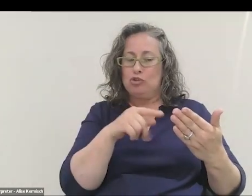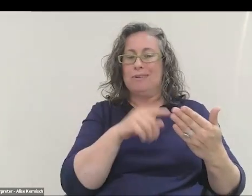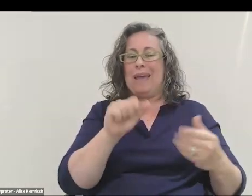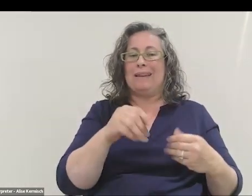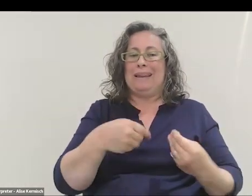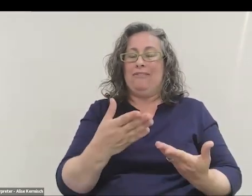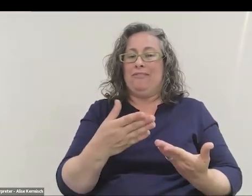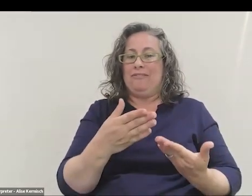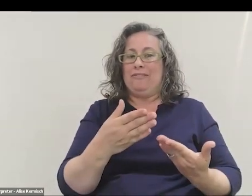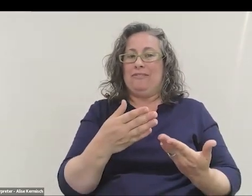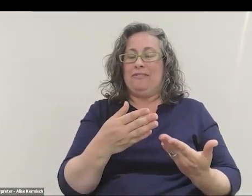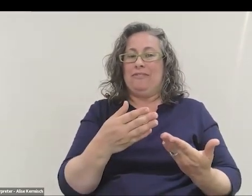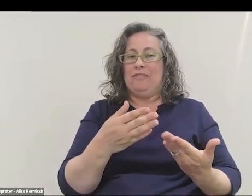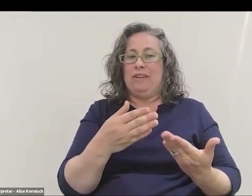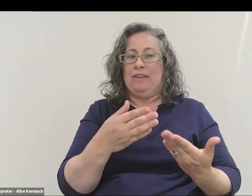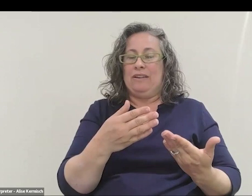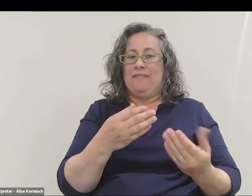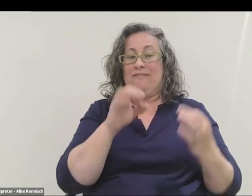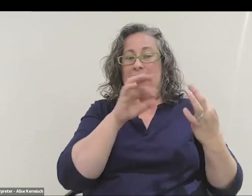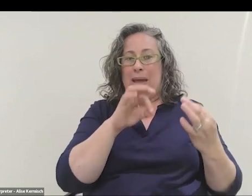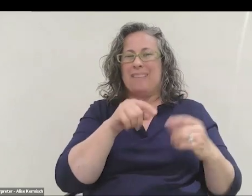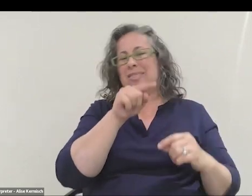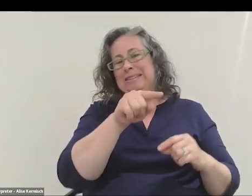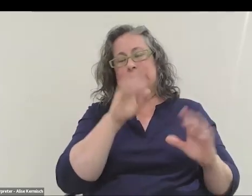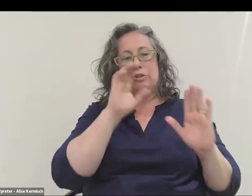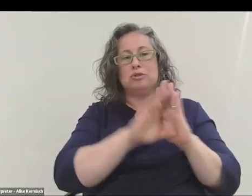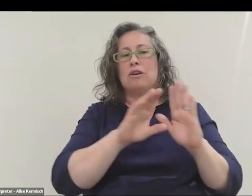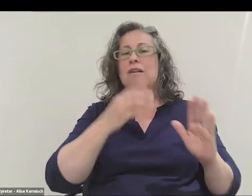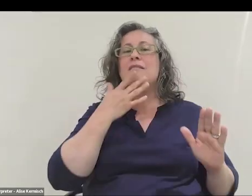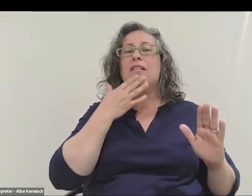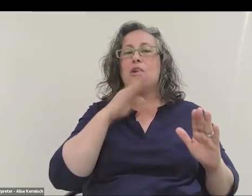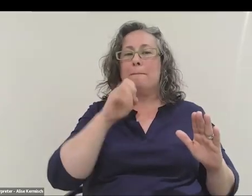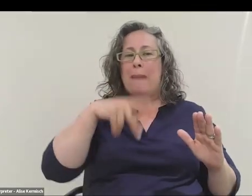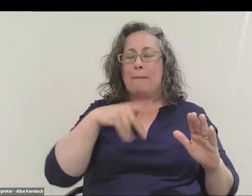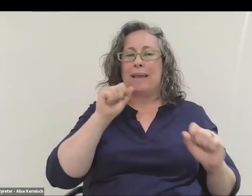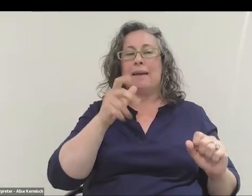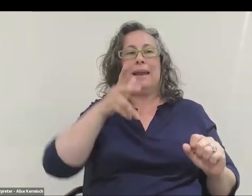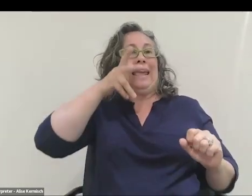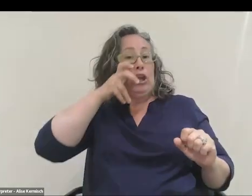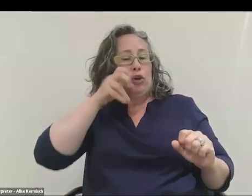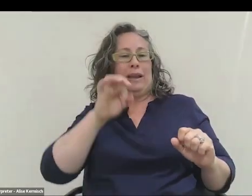This, for instance, is a color map. You can hear if it's blue or red or yellow or anything in between.